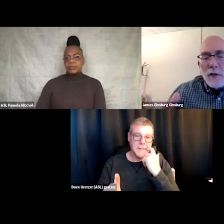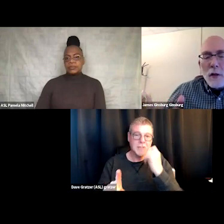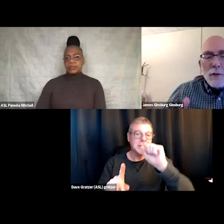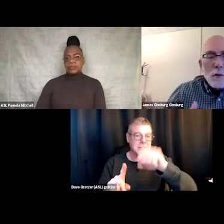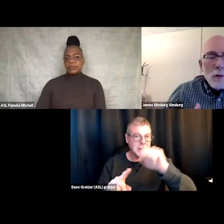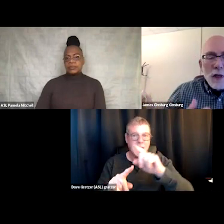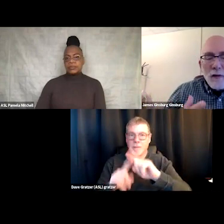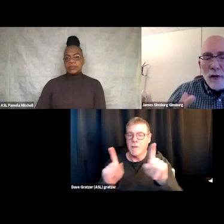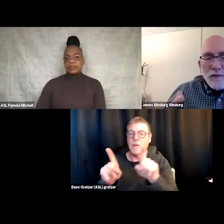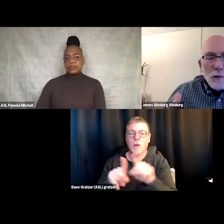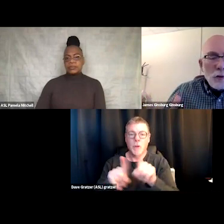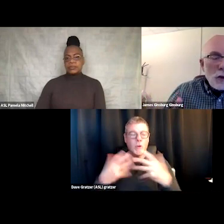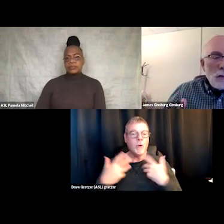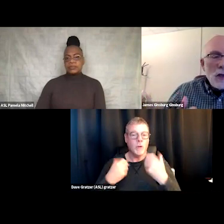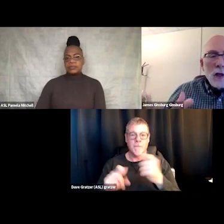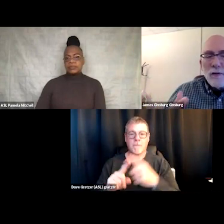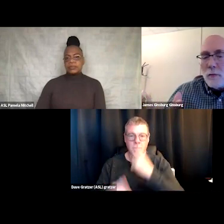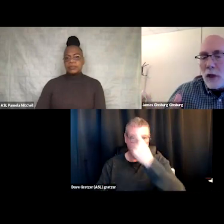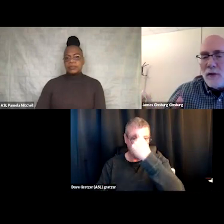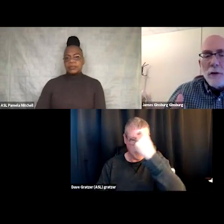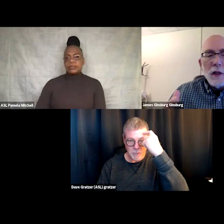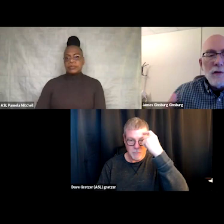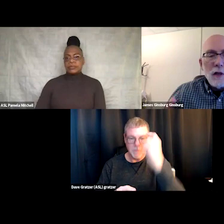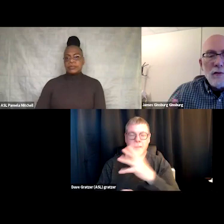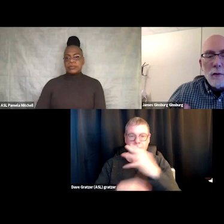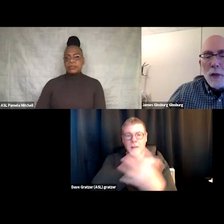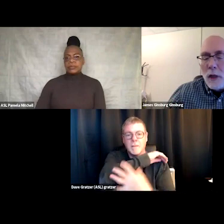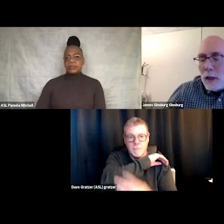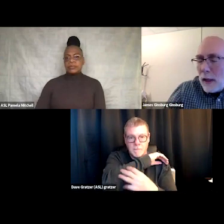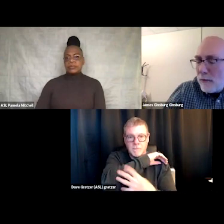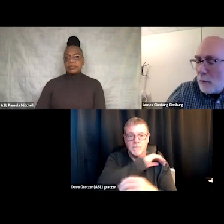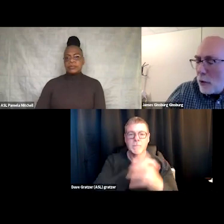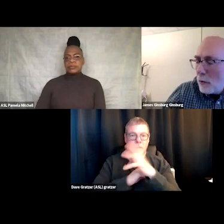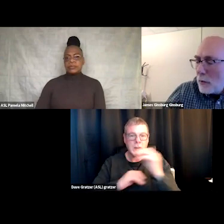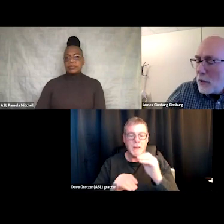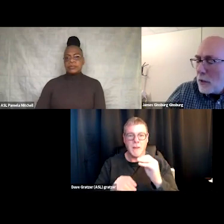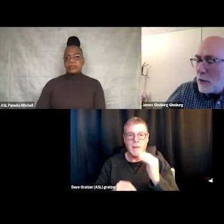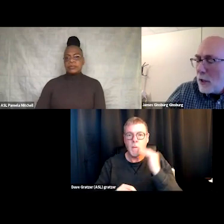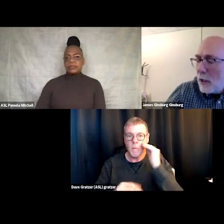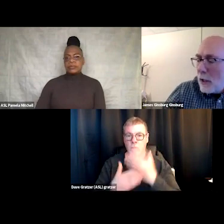but it's also recovery from trauma and from poverty and from homelessness.